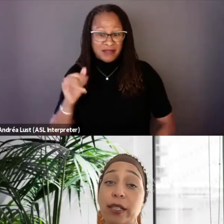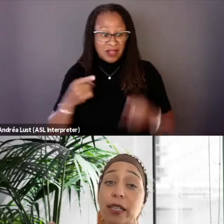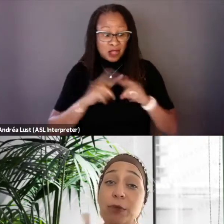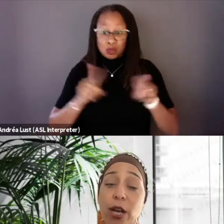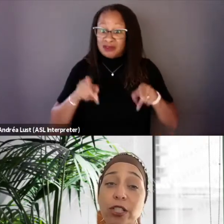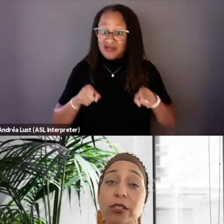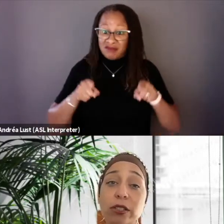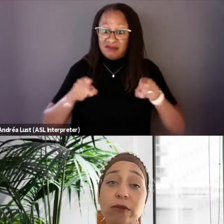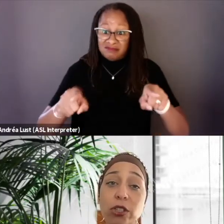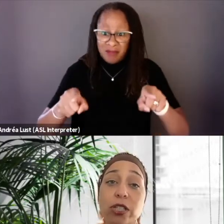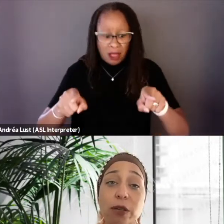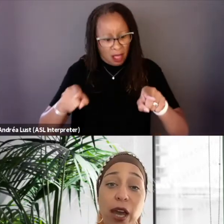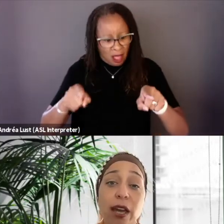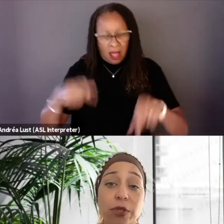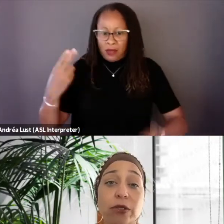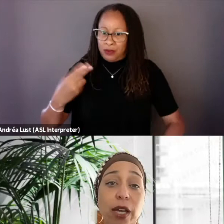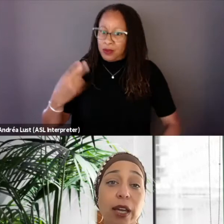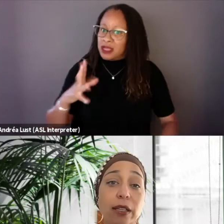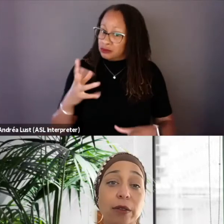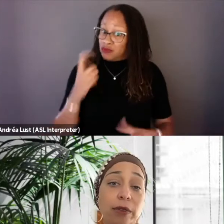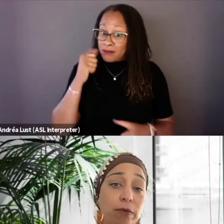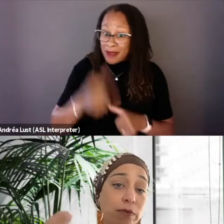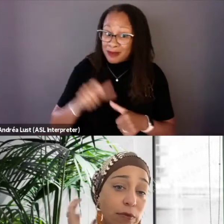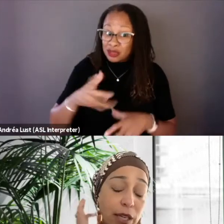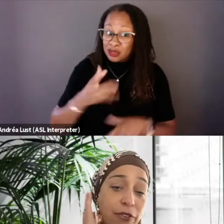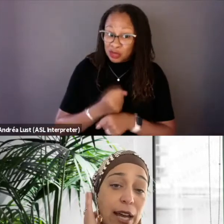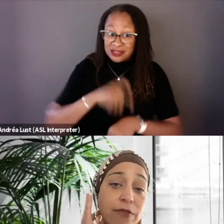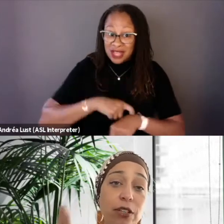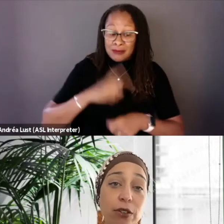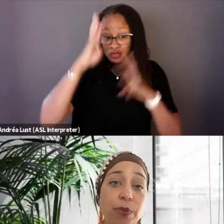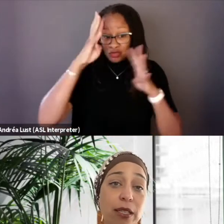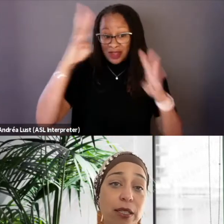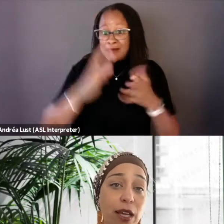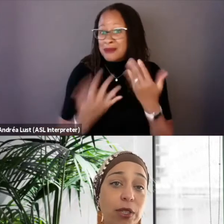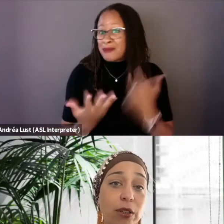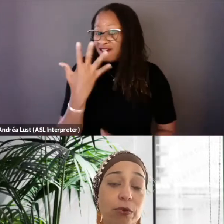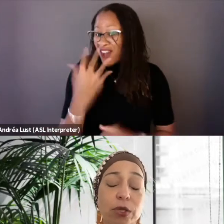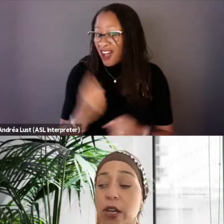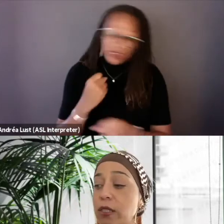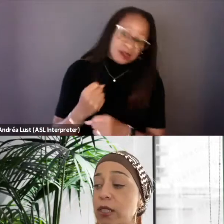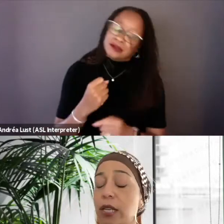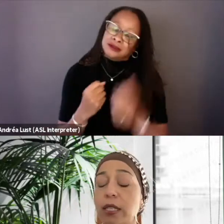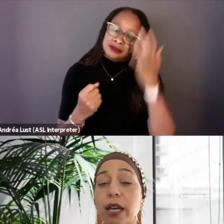again, this project took some time to create, I mean, it's like five years by the time, you know, it was all said and done.